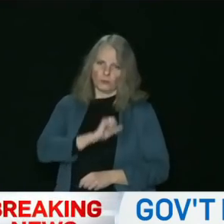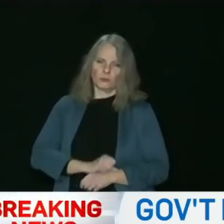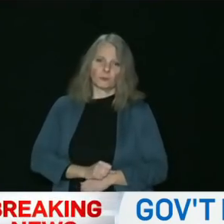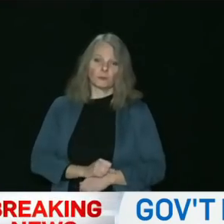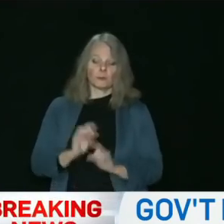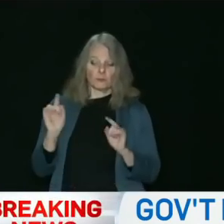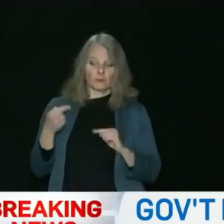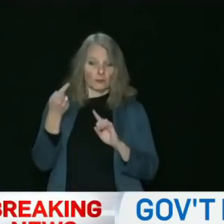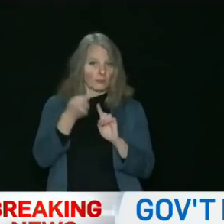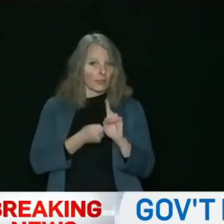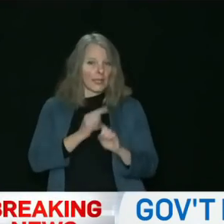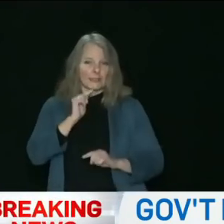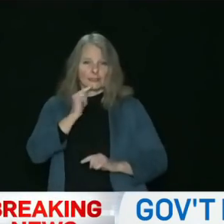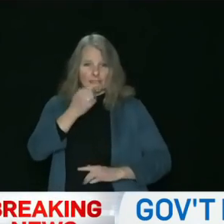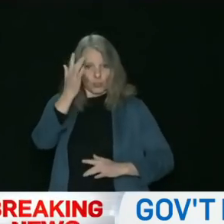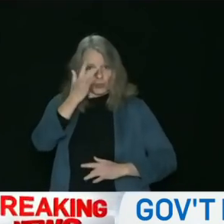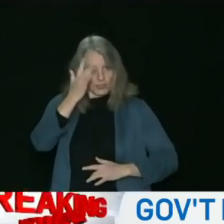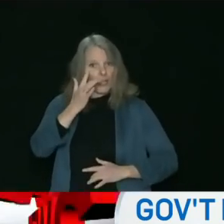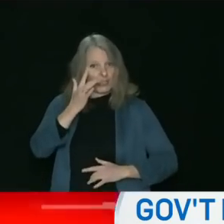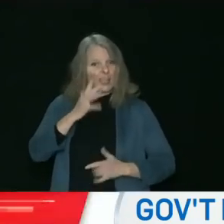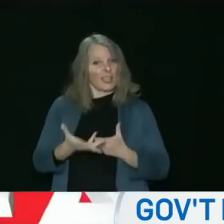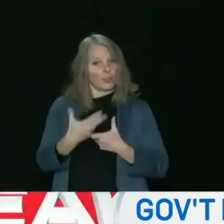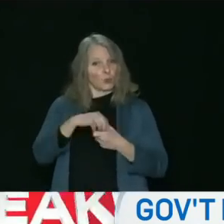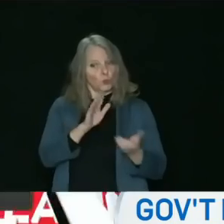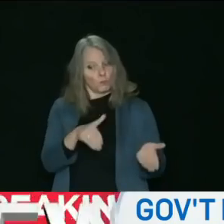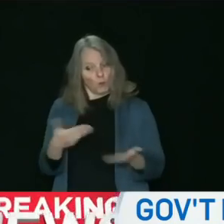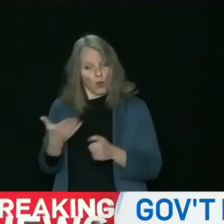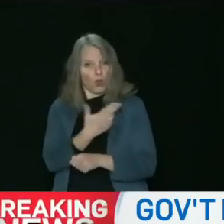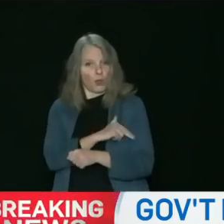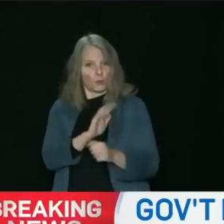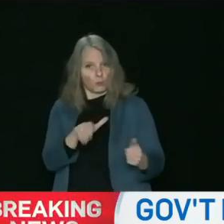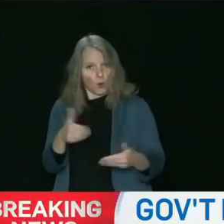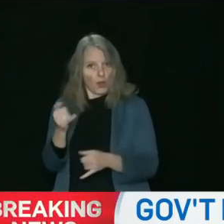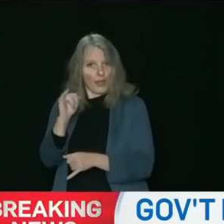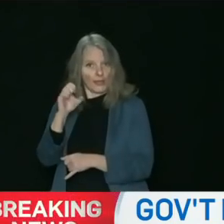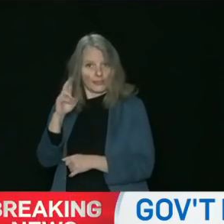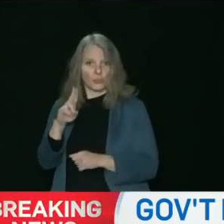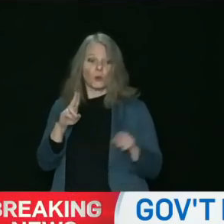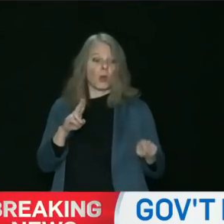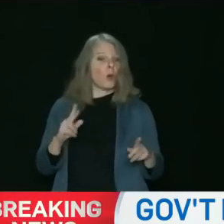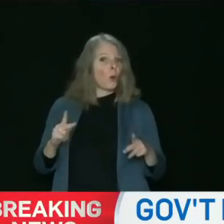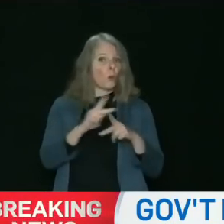HOSPITALIZATION RATES OBSERVED IN OLDER CANADIANS.